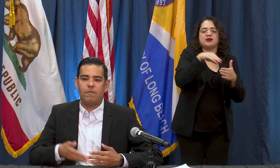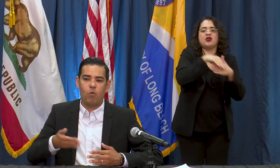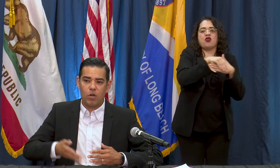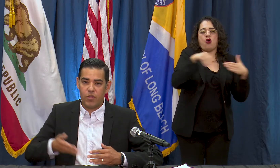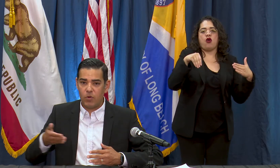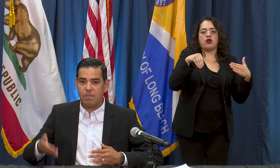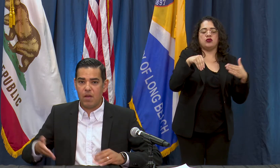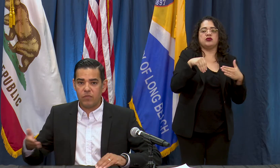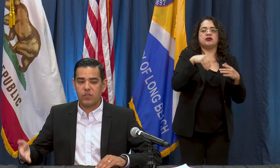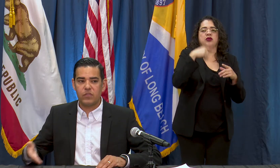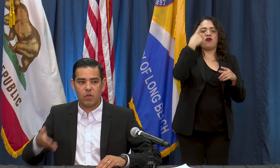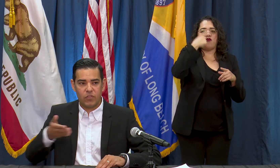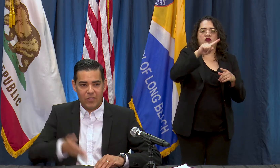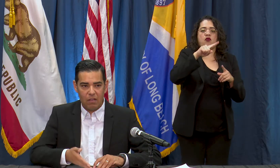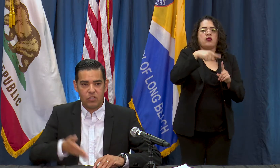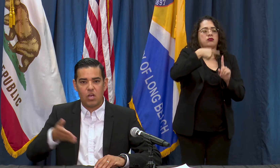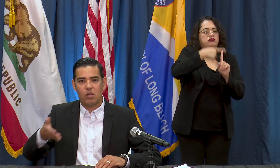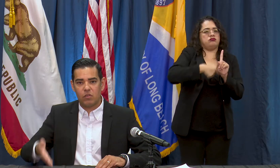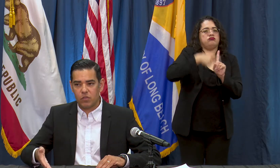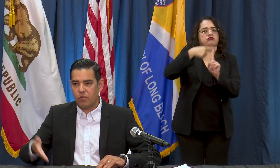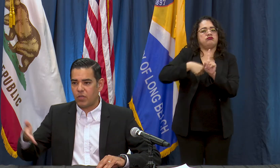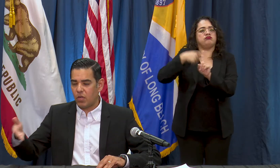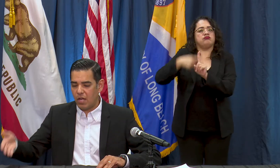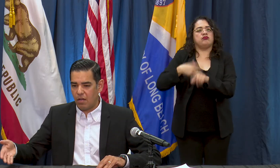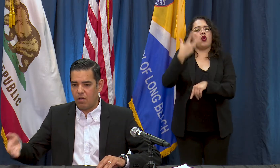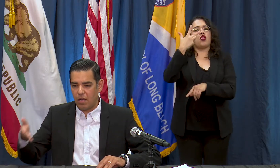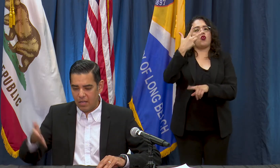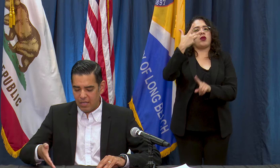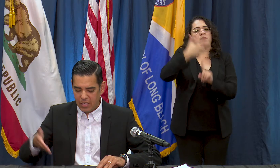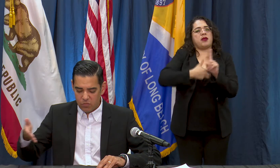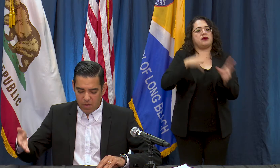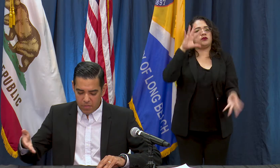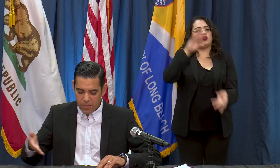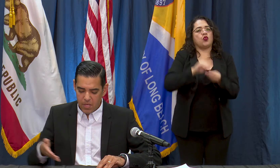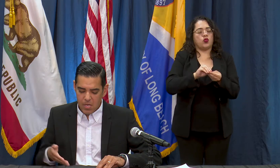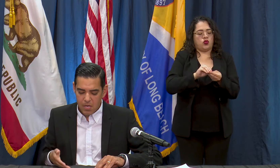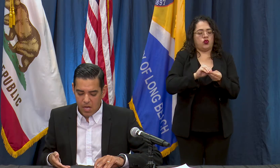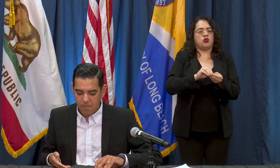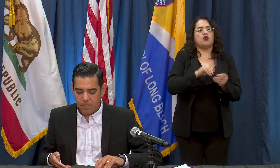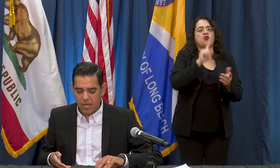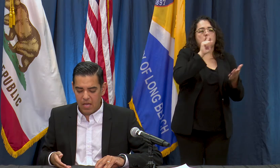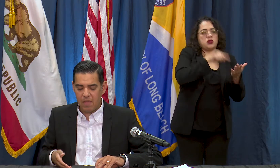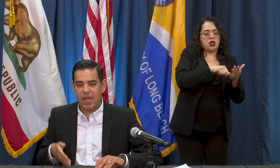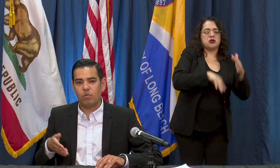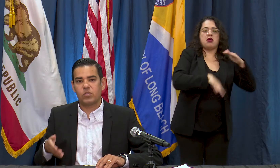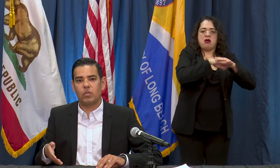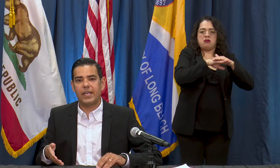for 3 months and so it's $1,000 over the month and that would certainly help